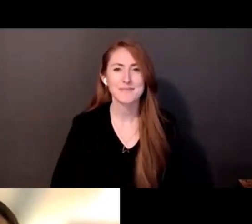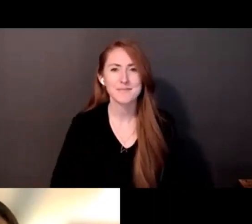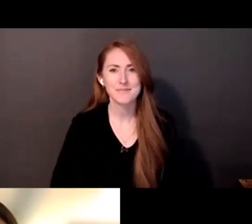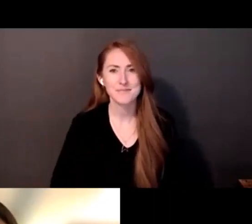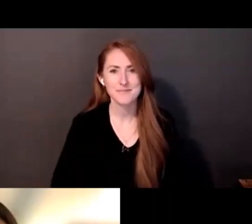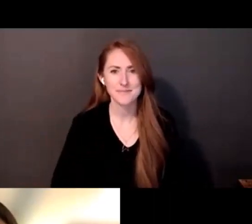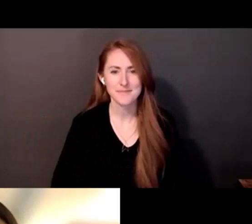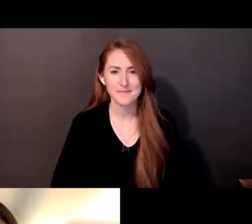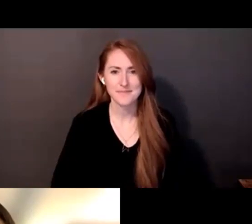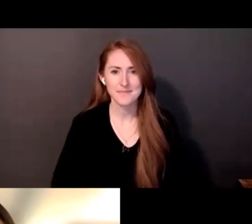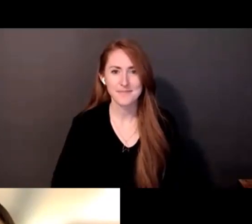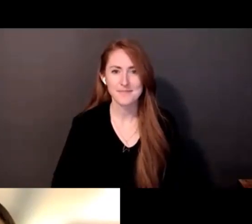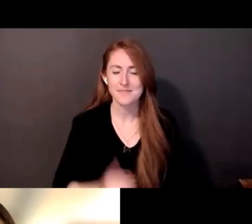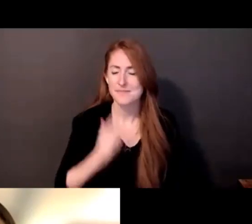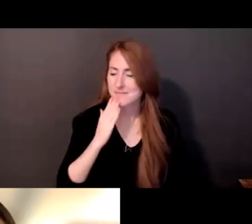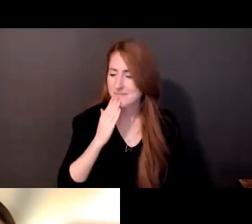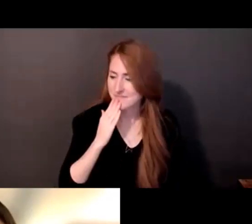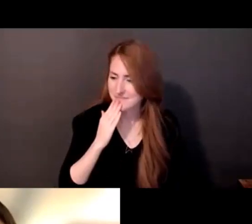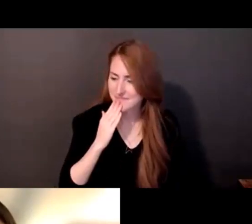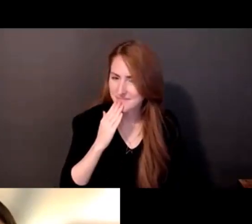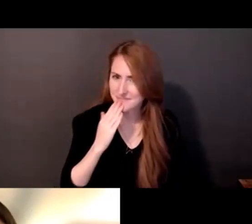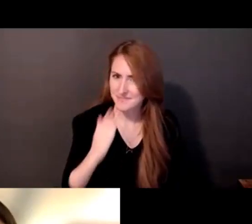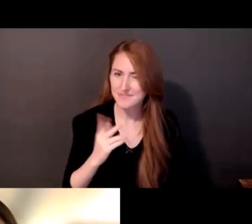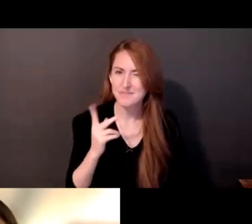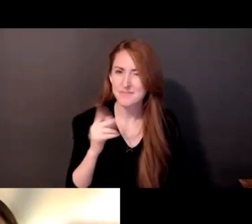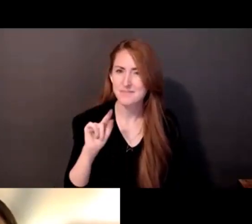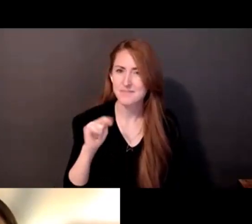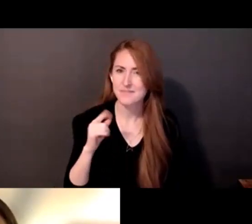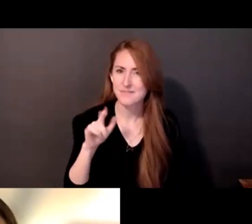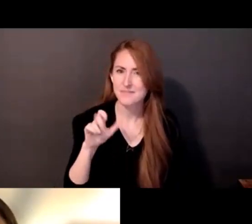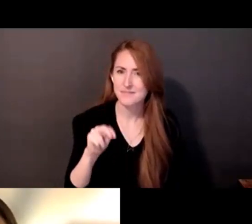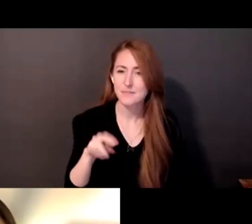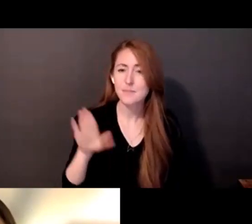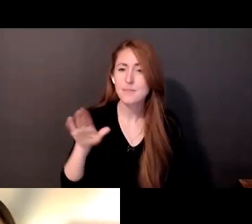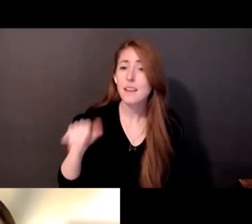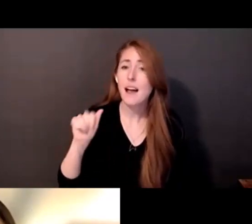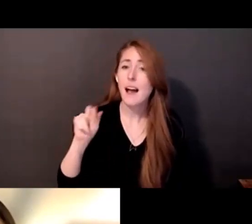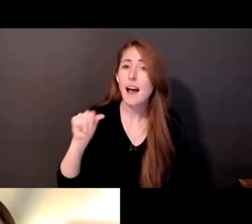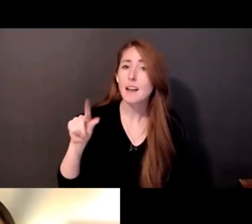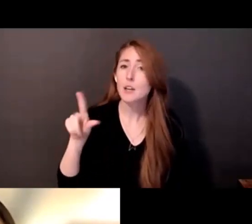Thank you. And, Ana, you mentioned that there was a lot of engagement.